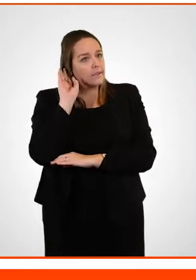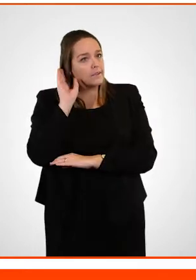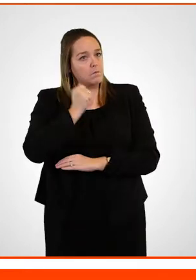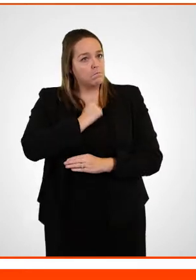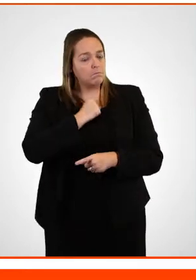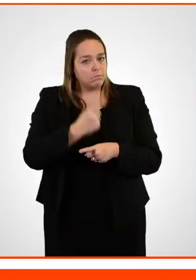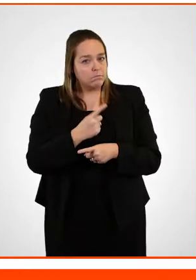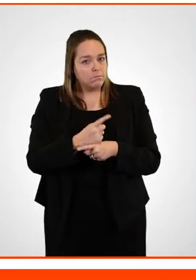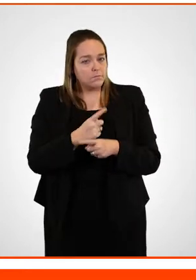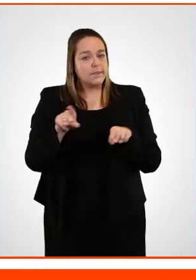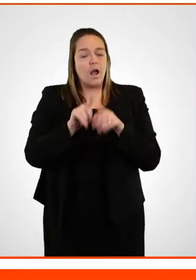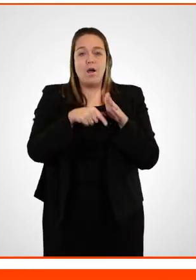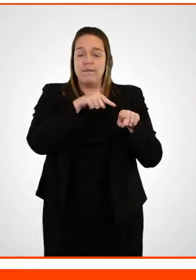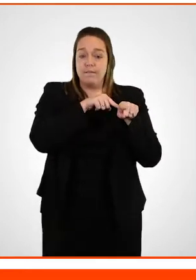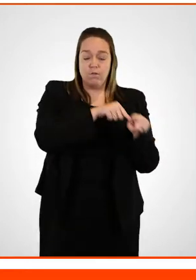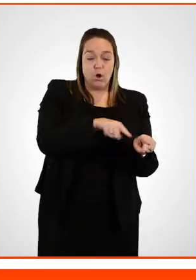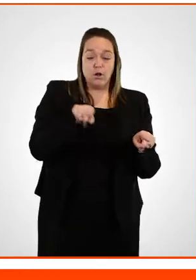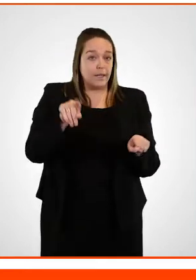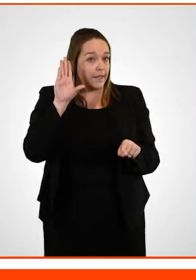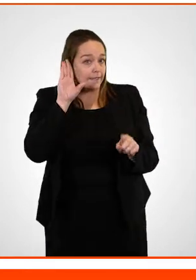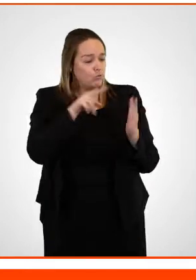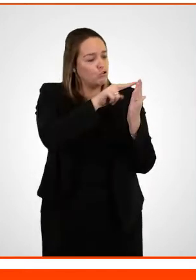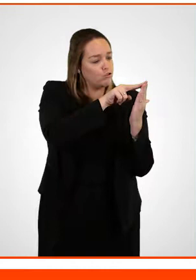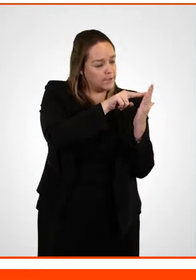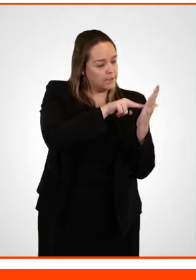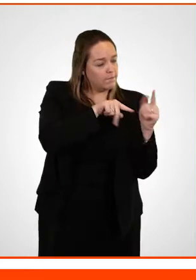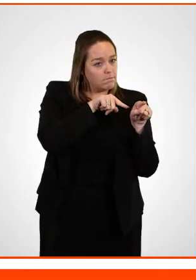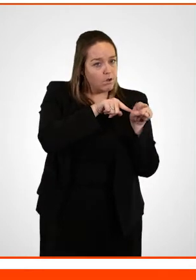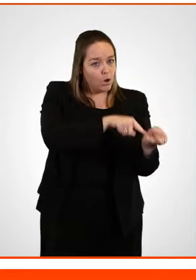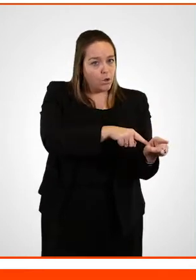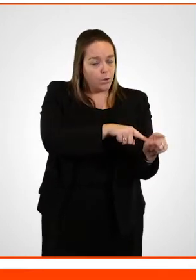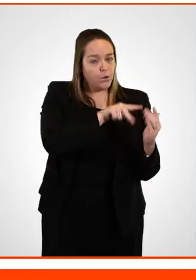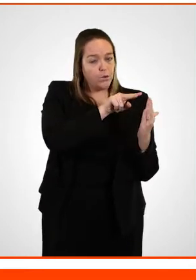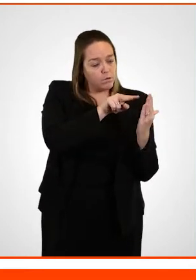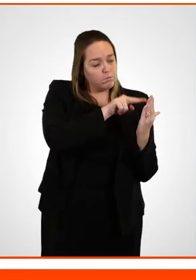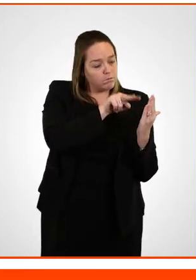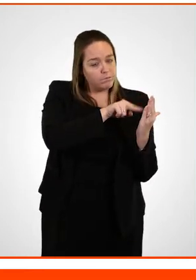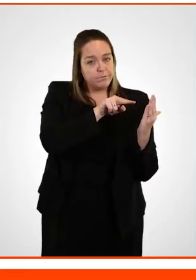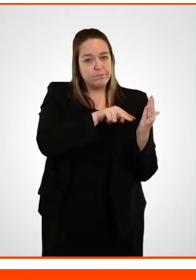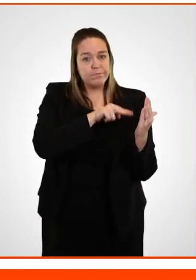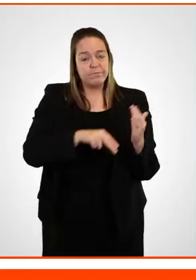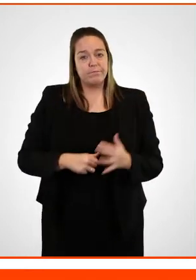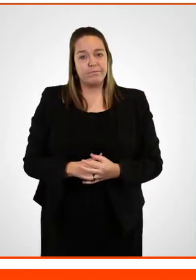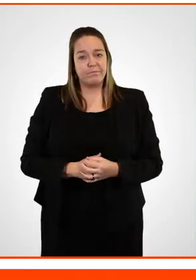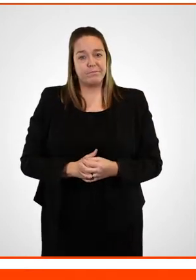and follow along with the text so they hear it and they follow along and they pay attention.